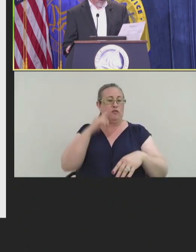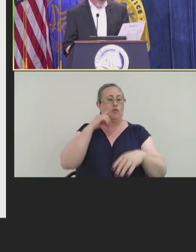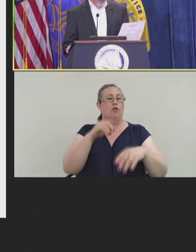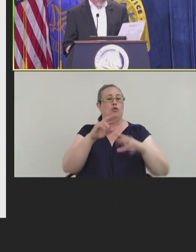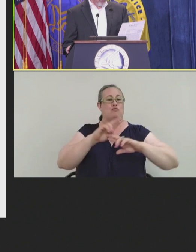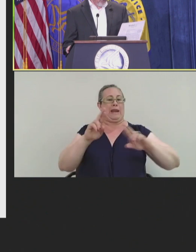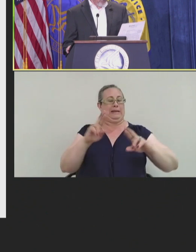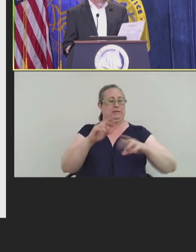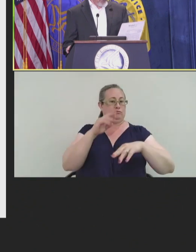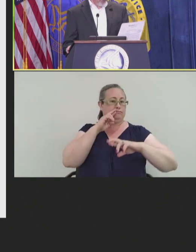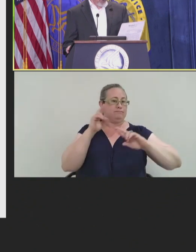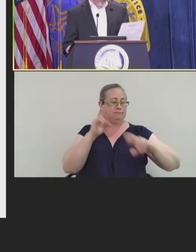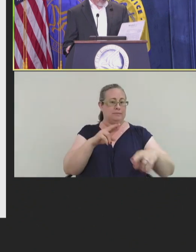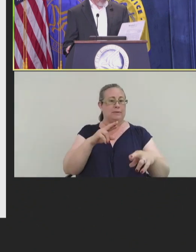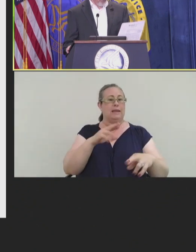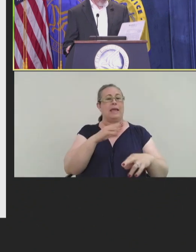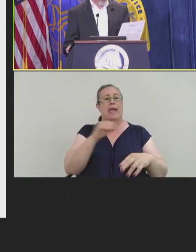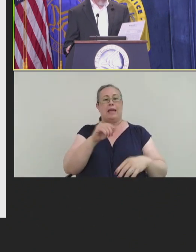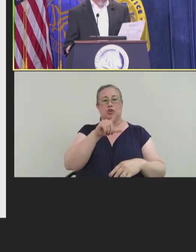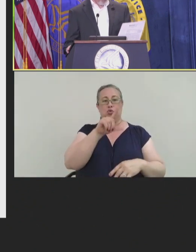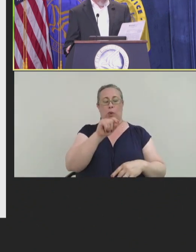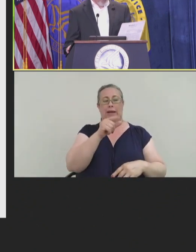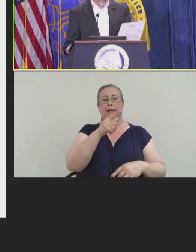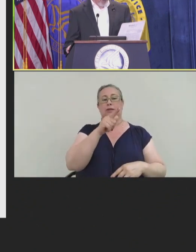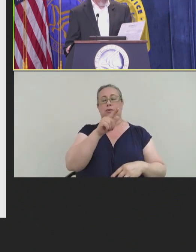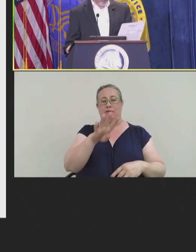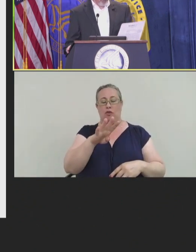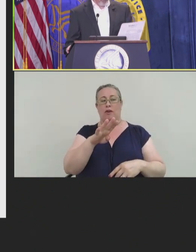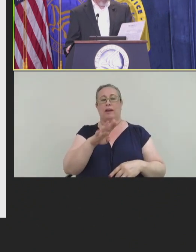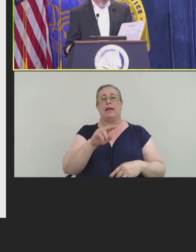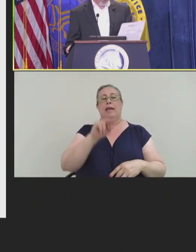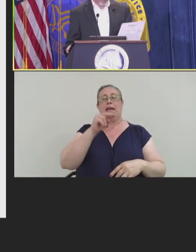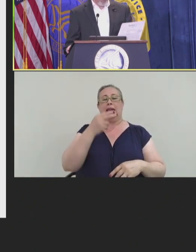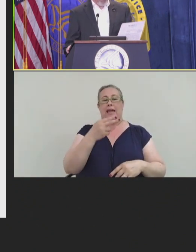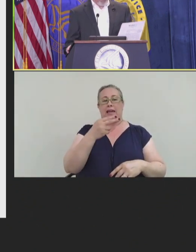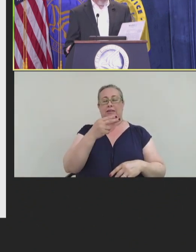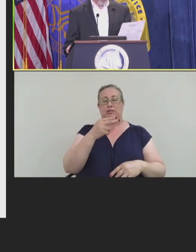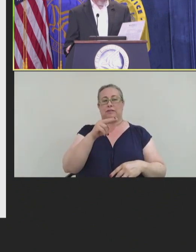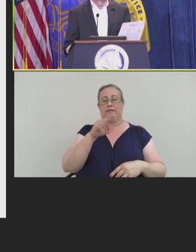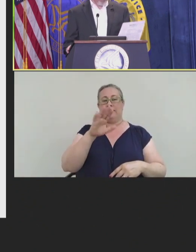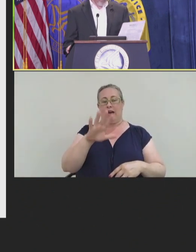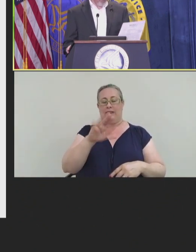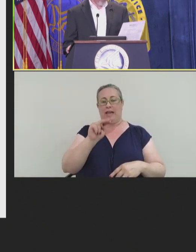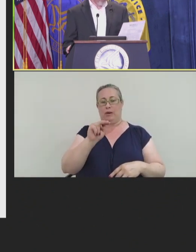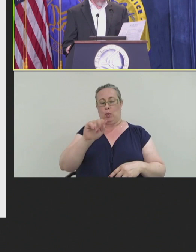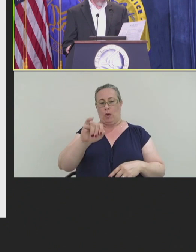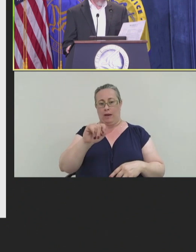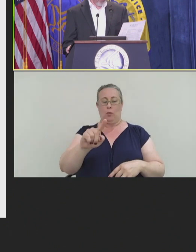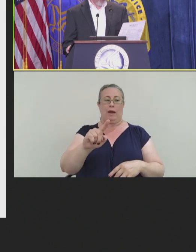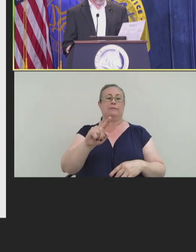and -- to the 2024 Influenza H5N1 response at the CDC National Center for Immunization